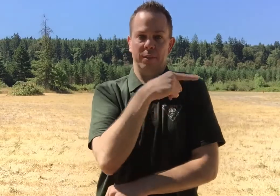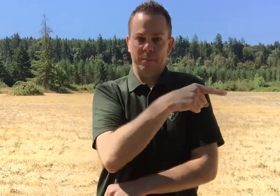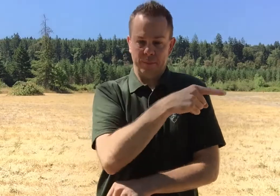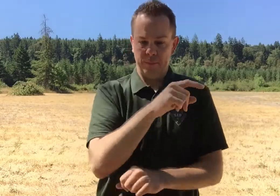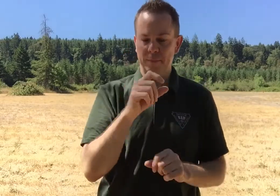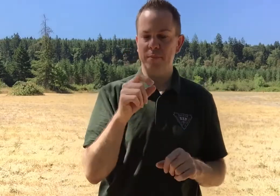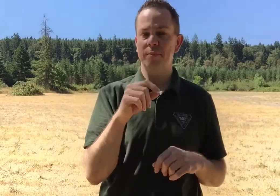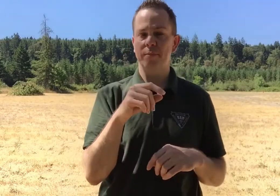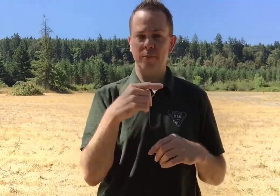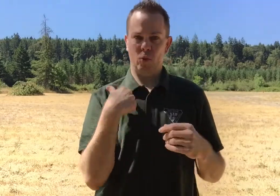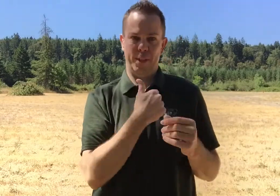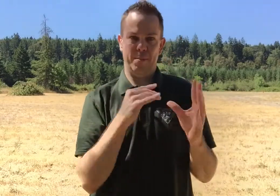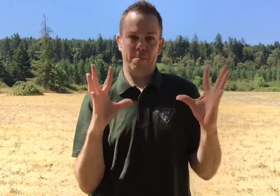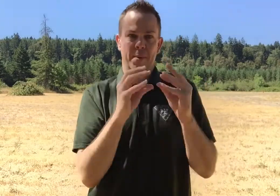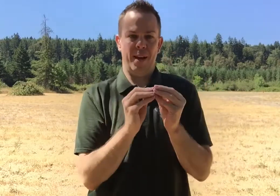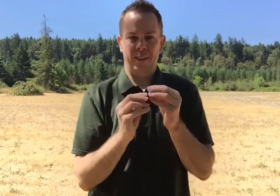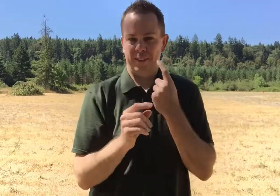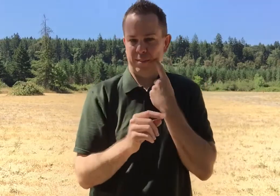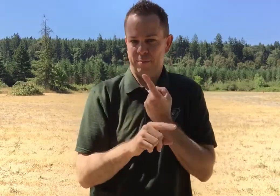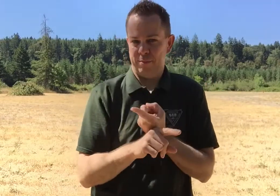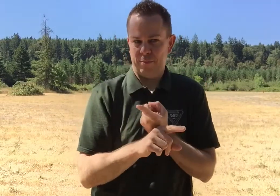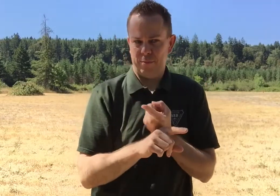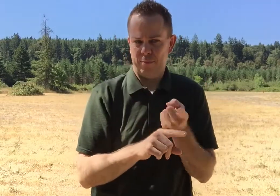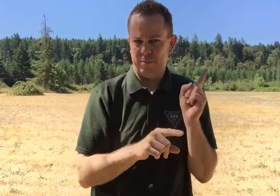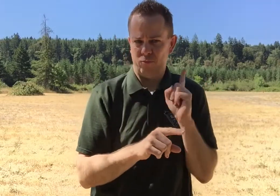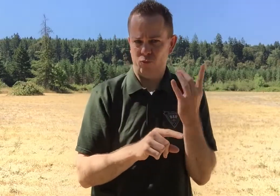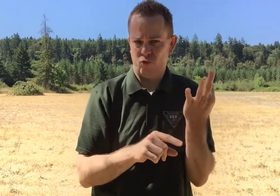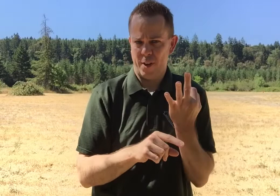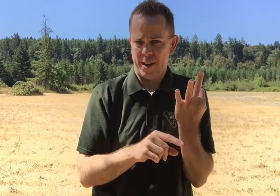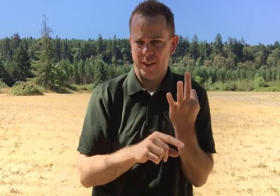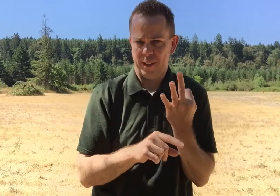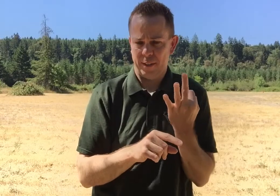We met with them this past Friday to discuss the status